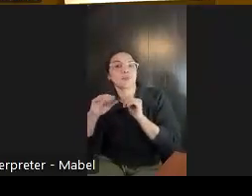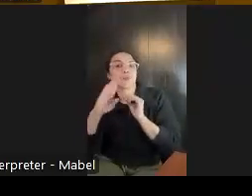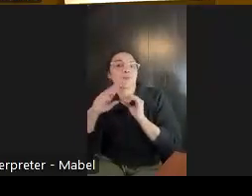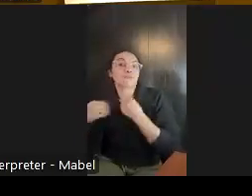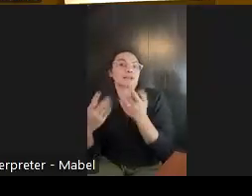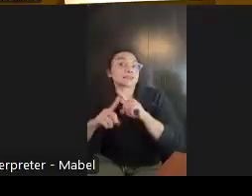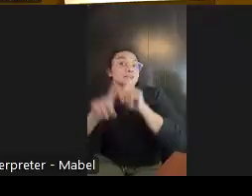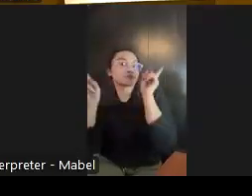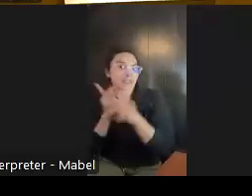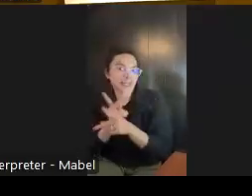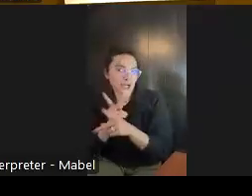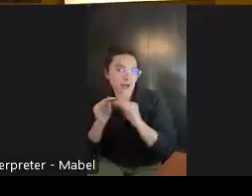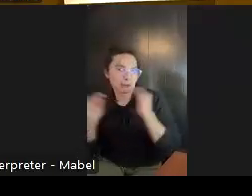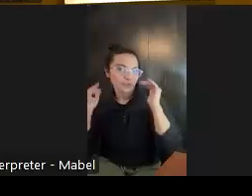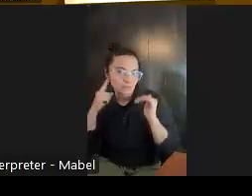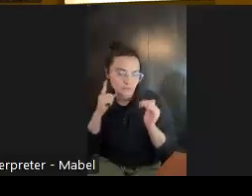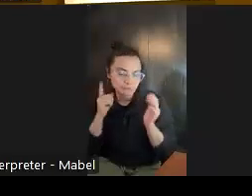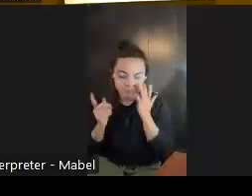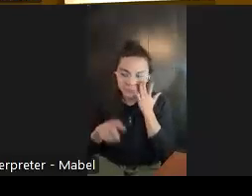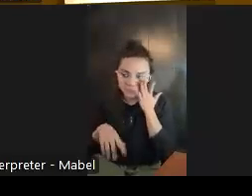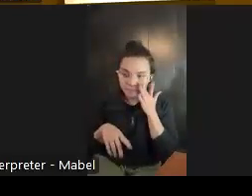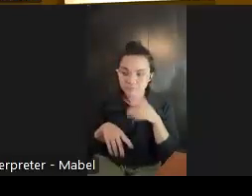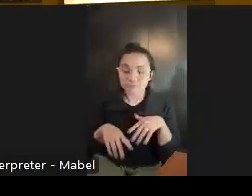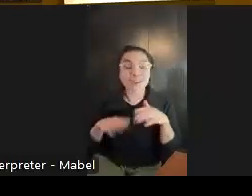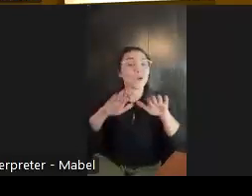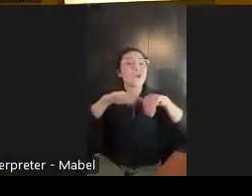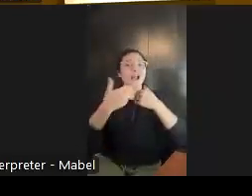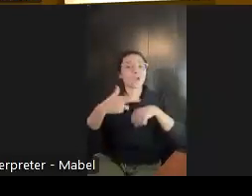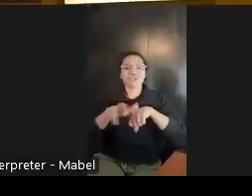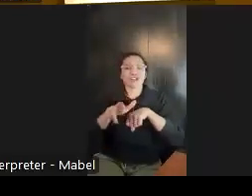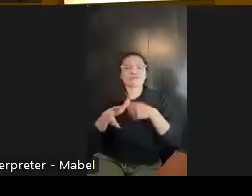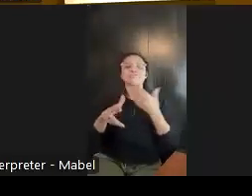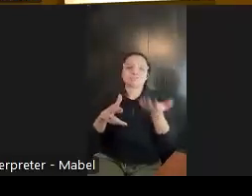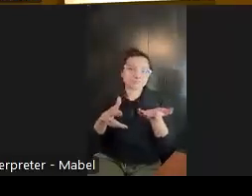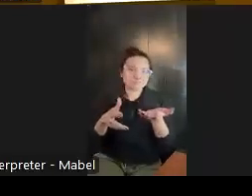to us well one of the ways is that families just walk in right word of mouth lots of Our Community